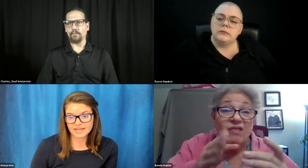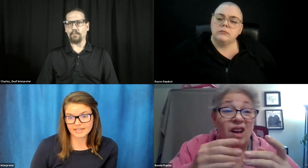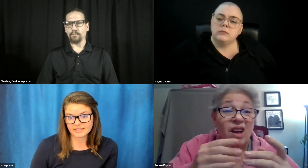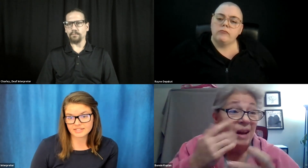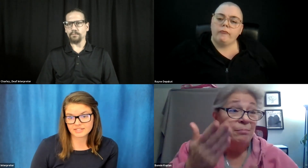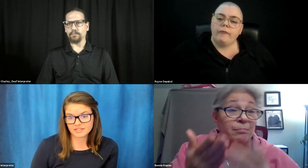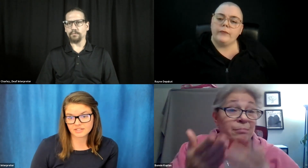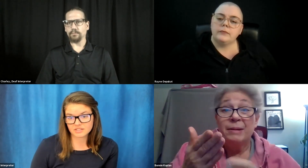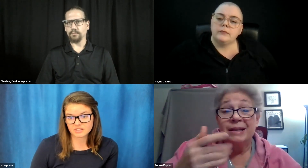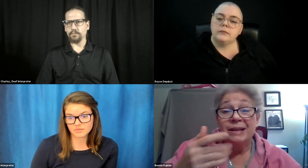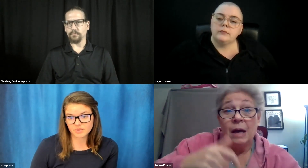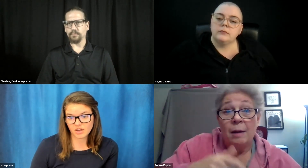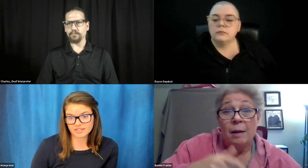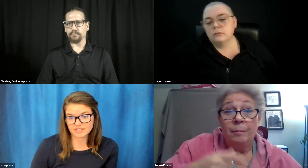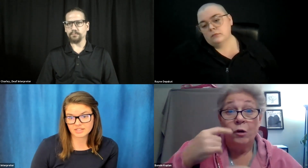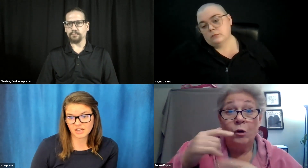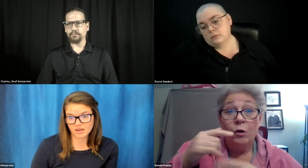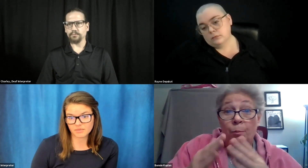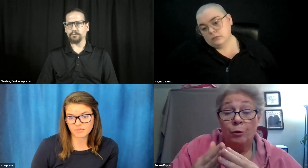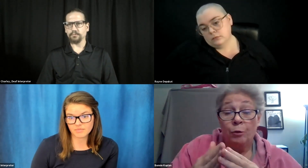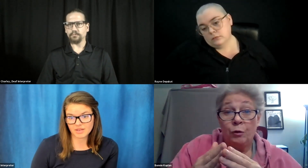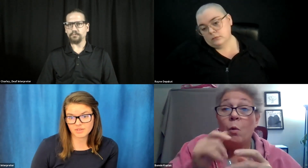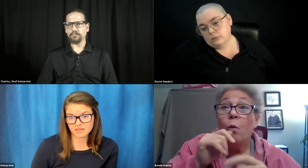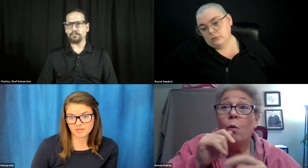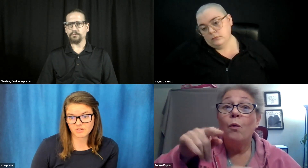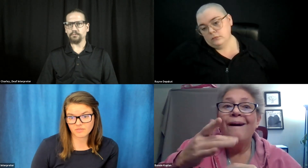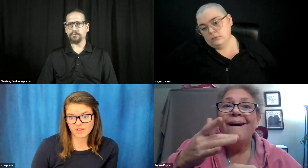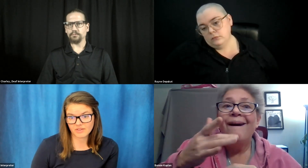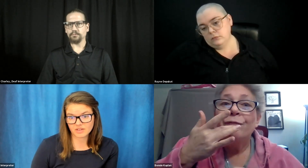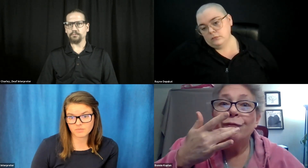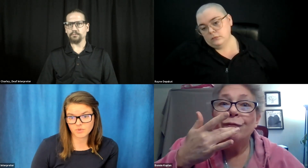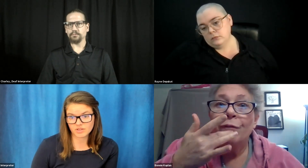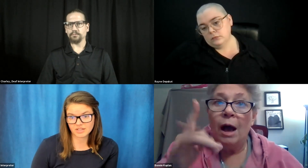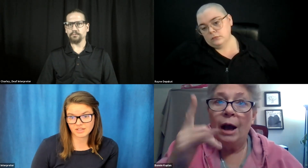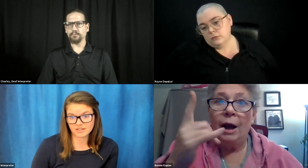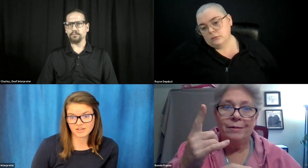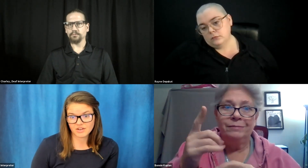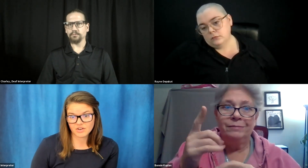And to be honest, Maybe in the community.